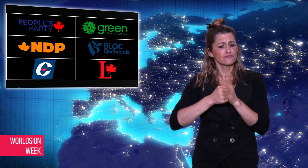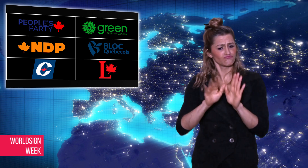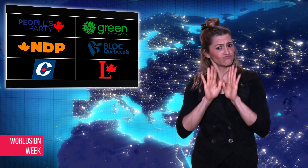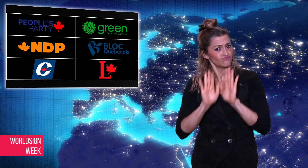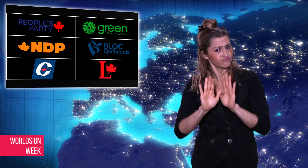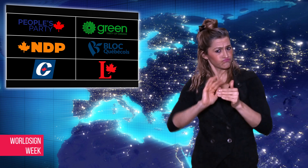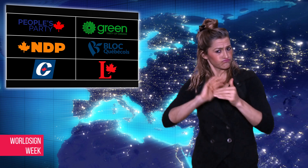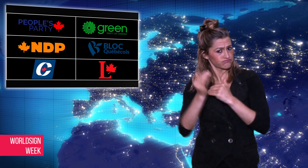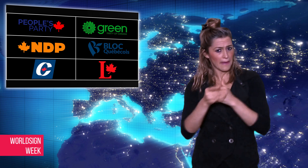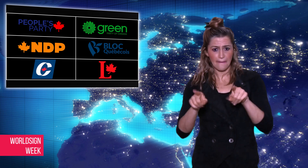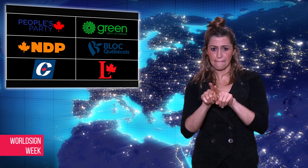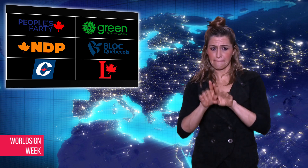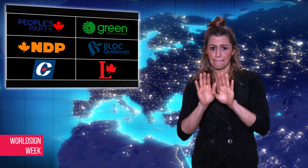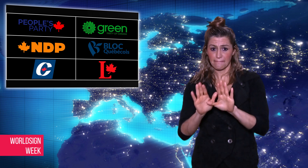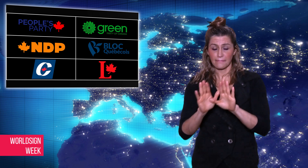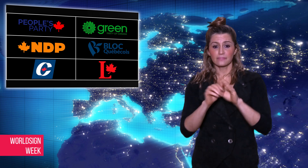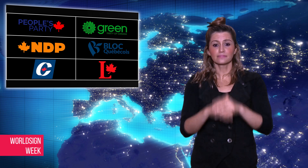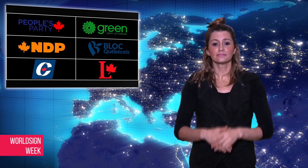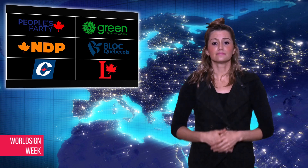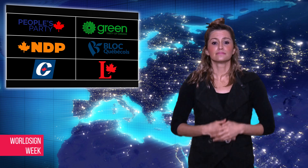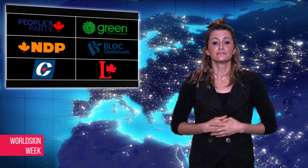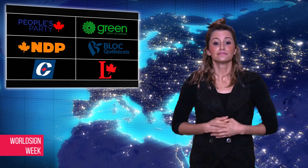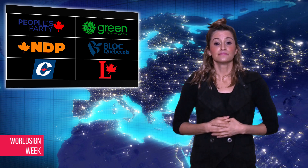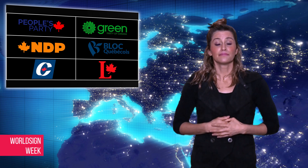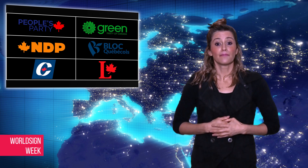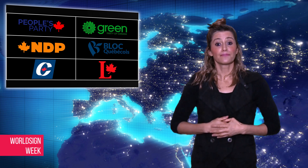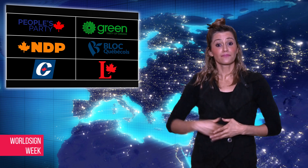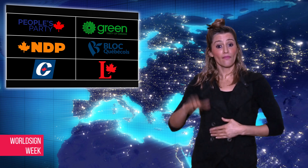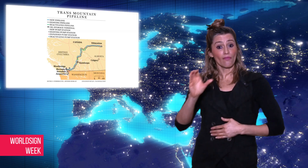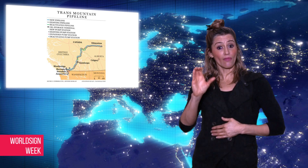protect gun rights.